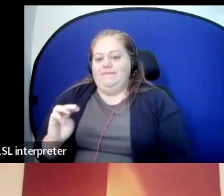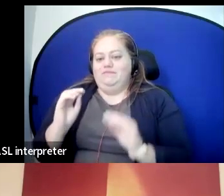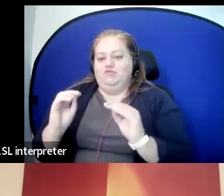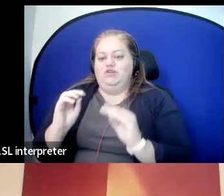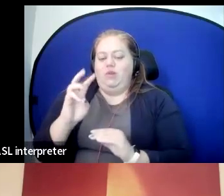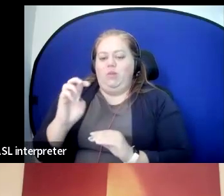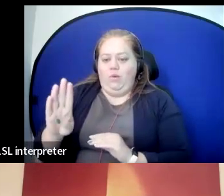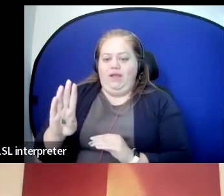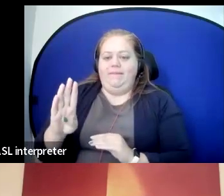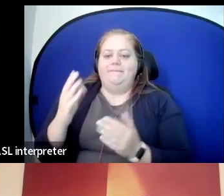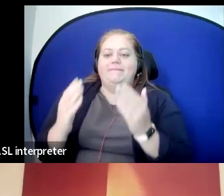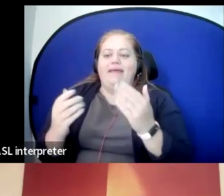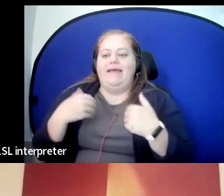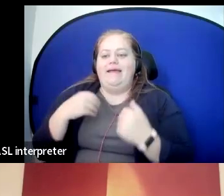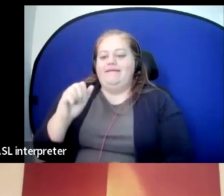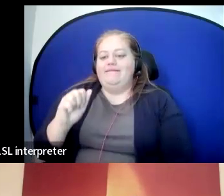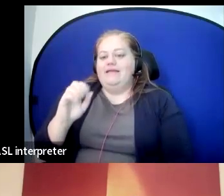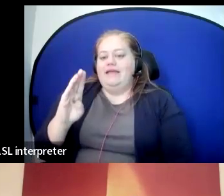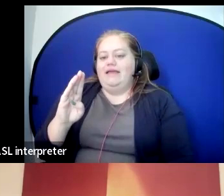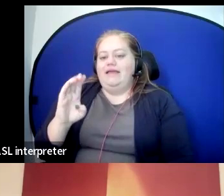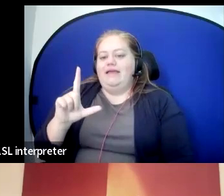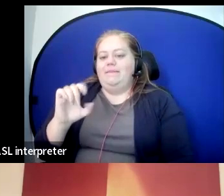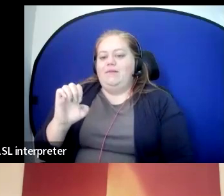could contain ableist interpretations of the world?